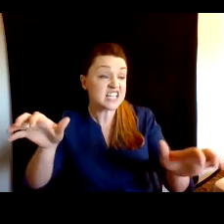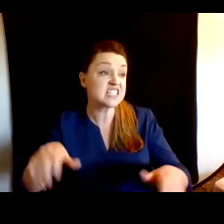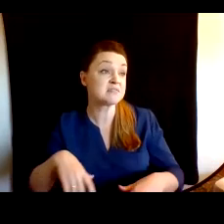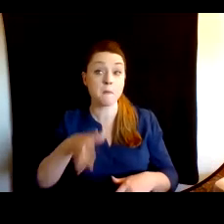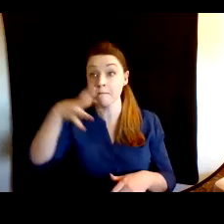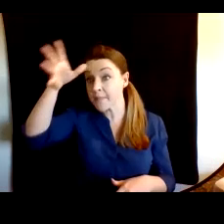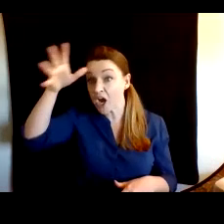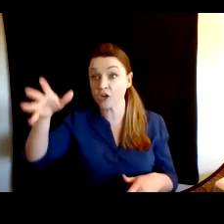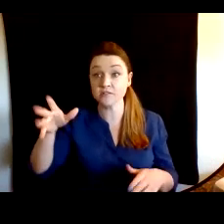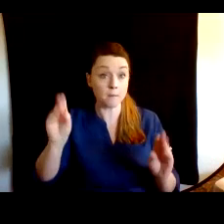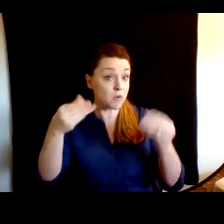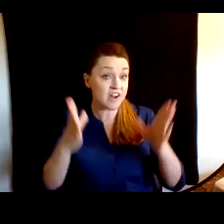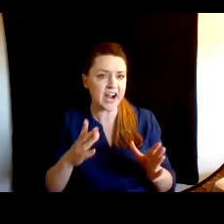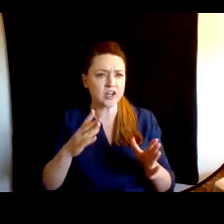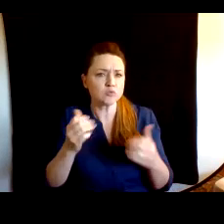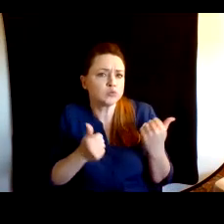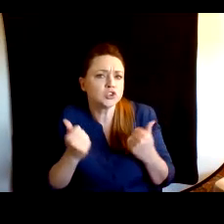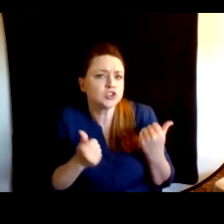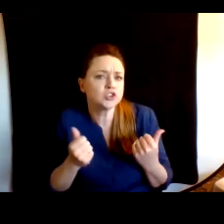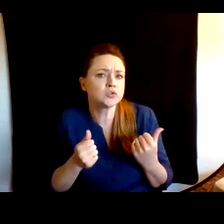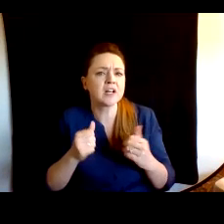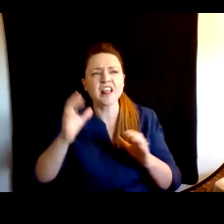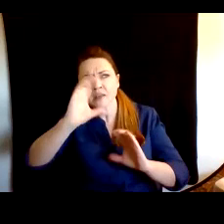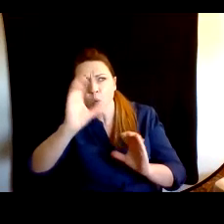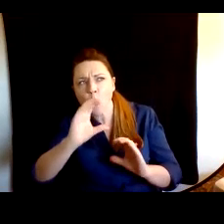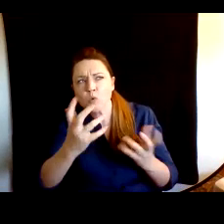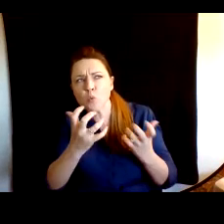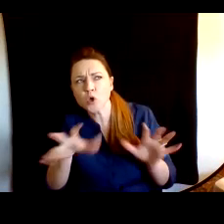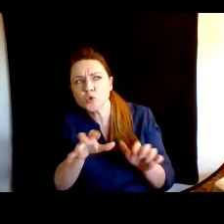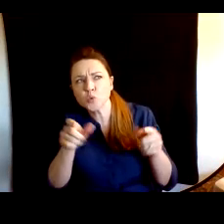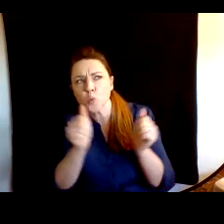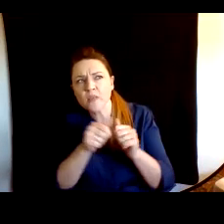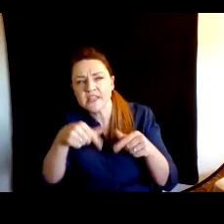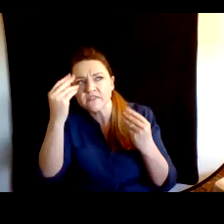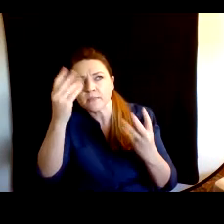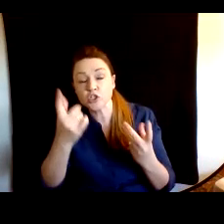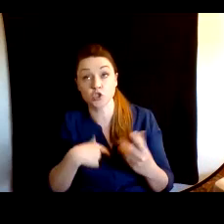And explore what you would like to do with this information. Are you going to just sit with this information